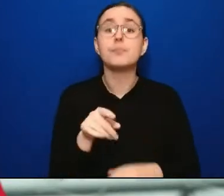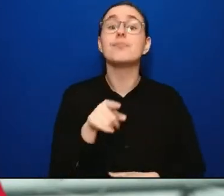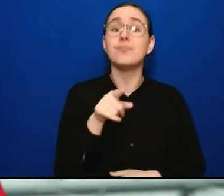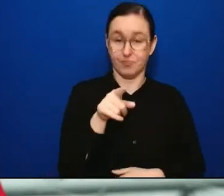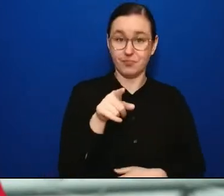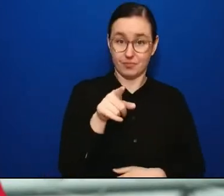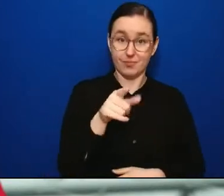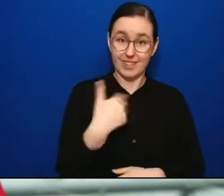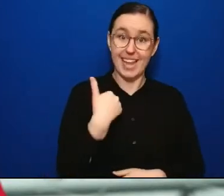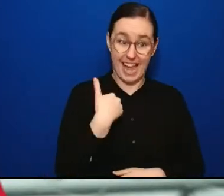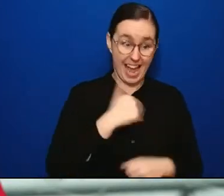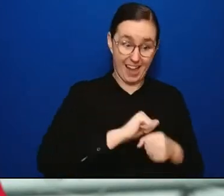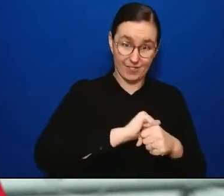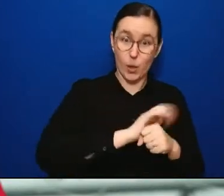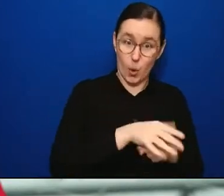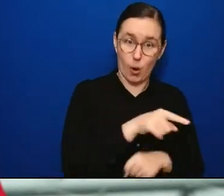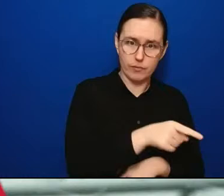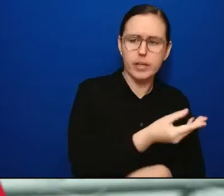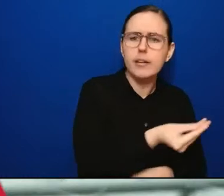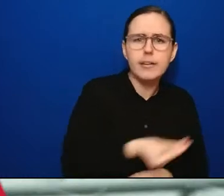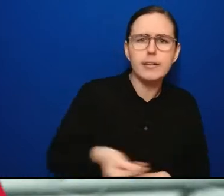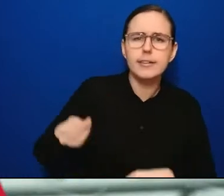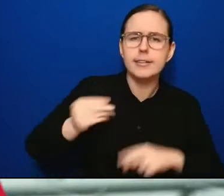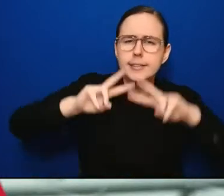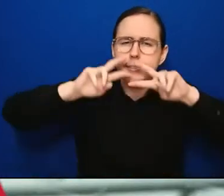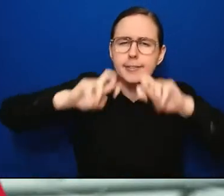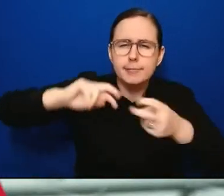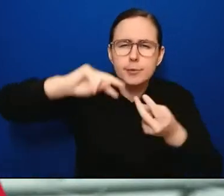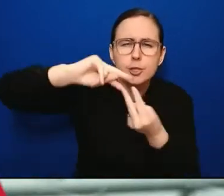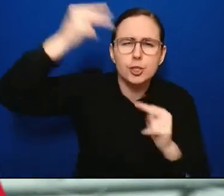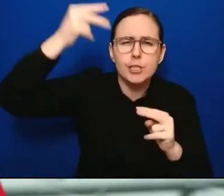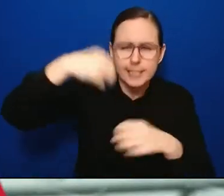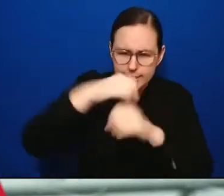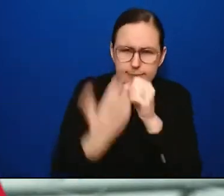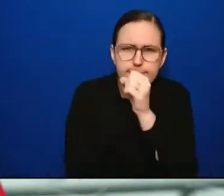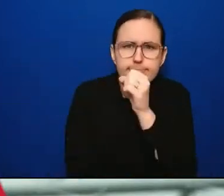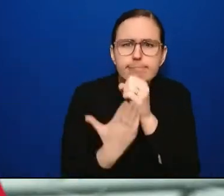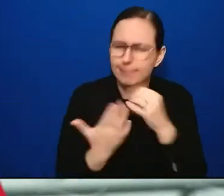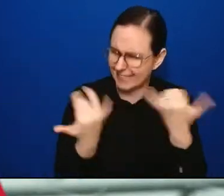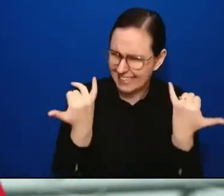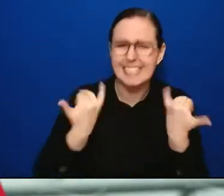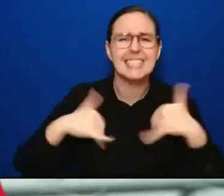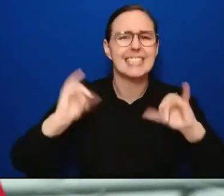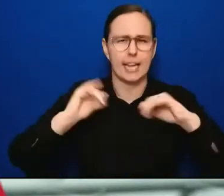sampling that we're doing and how much we send for whole